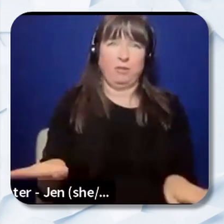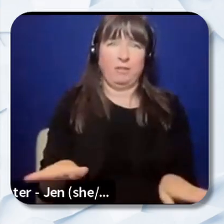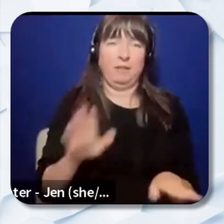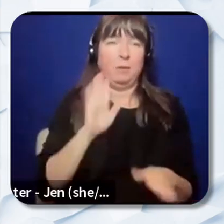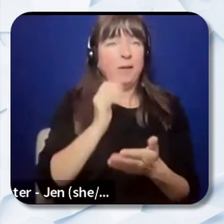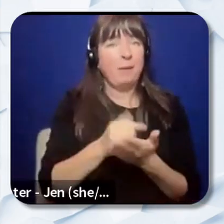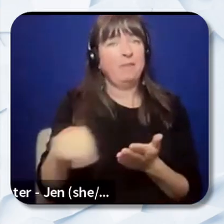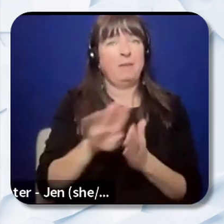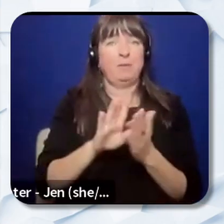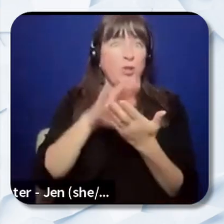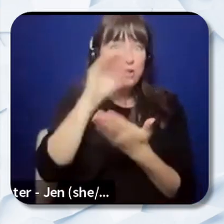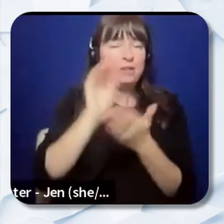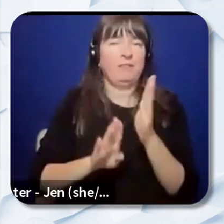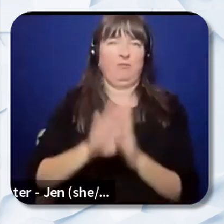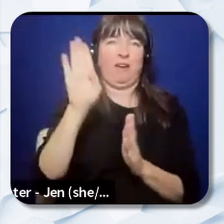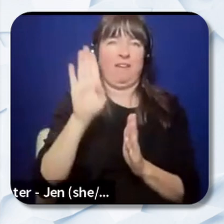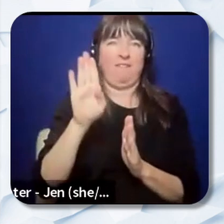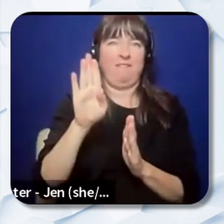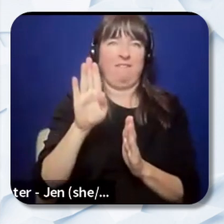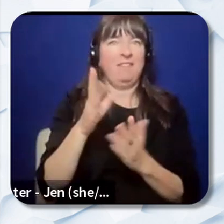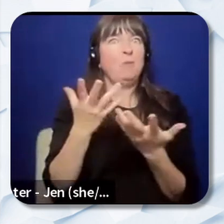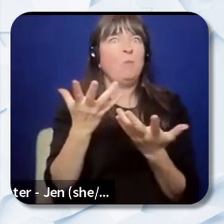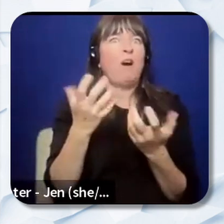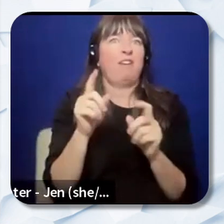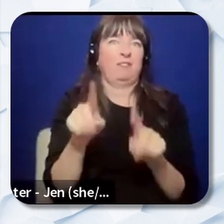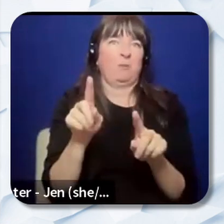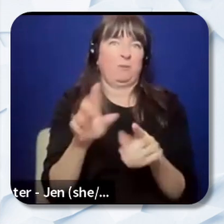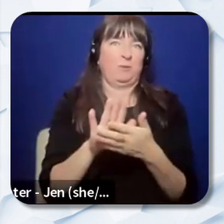thrive. And that's going to help children want to come to school every day. And out of that